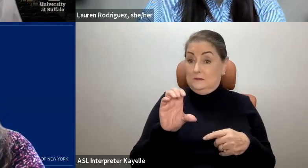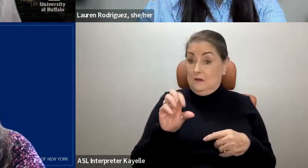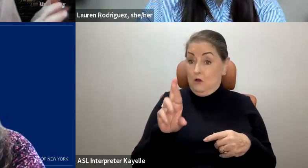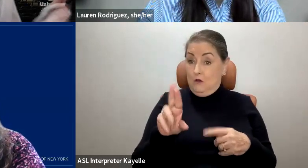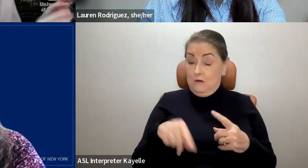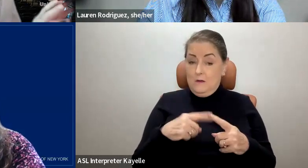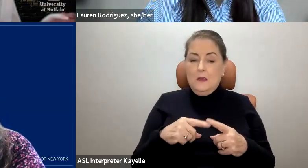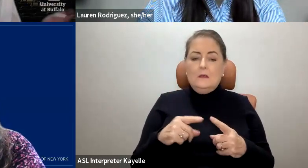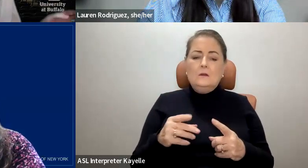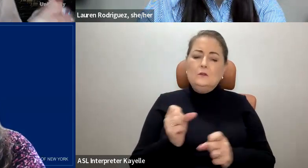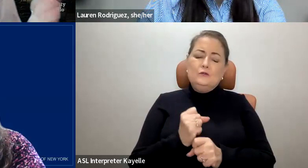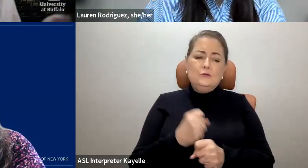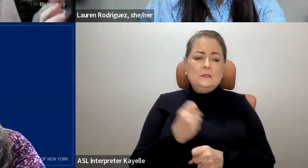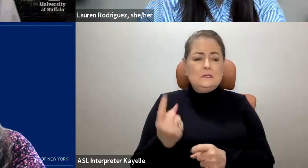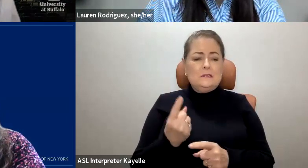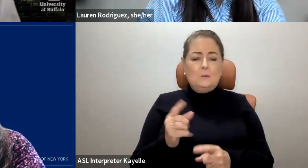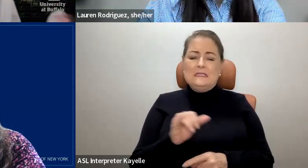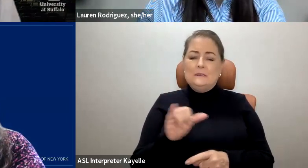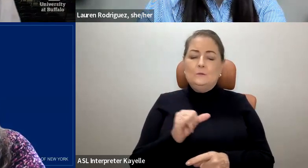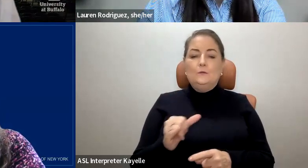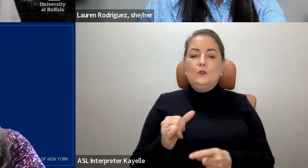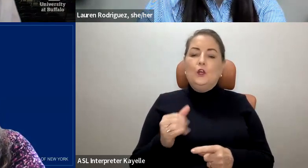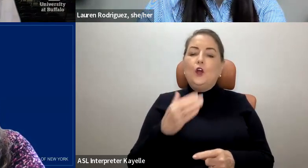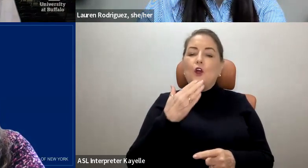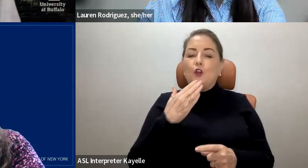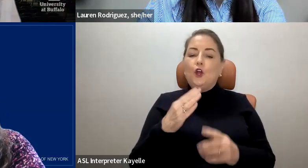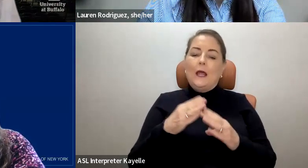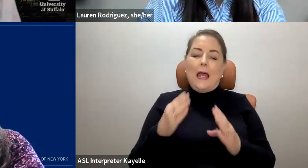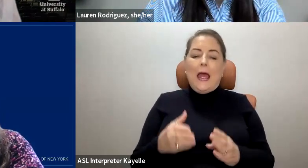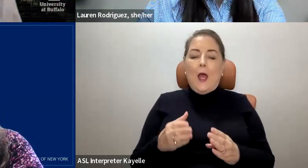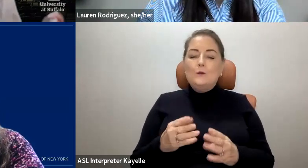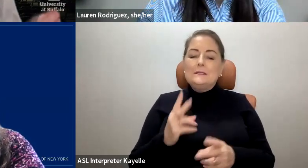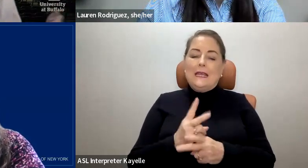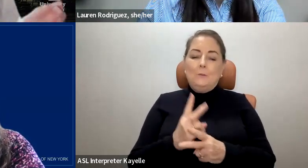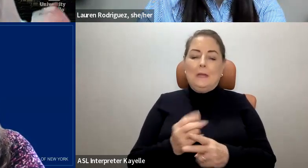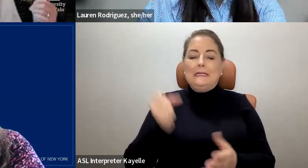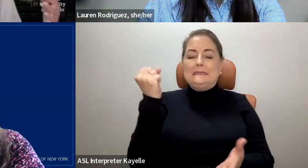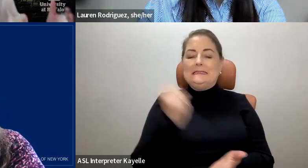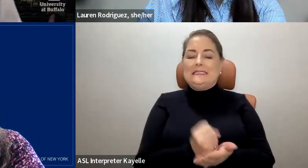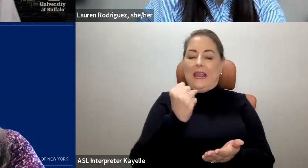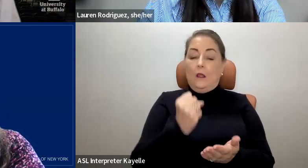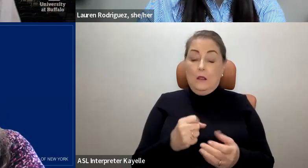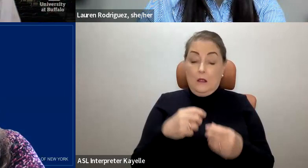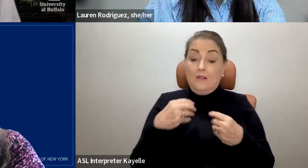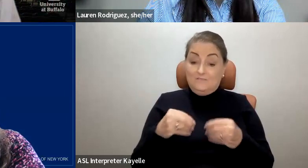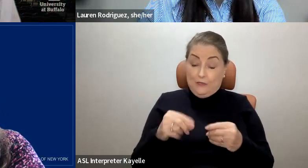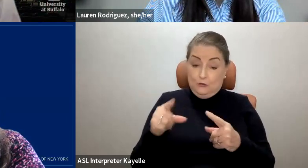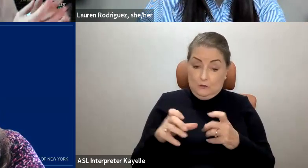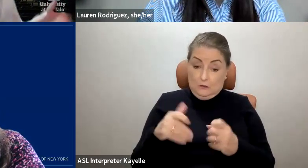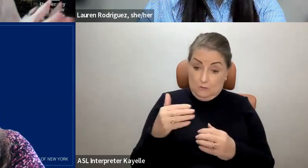creating something similar to the Good Housekeeping Seal of Approval, where a vendor would go through a process where they